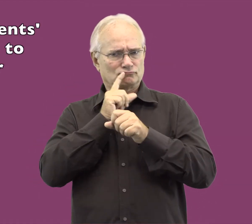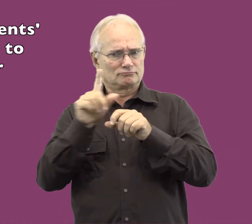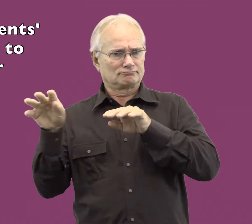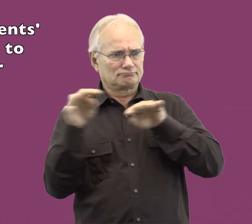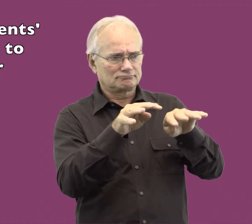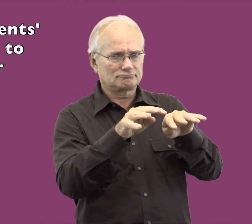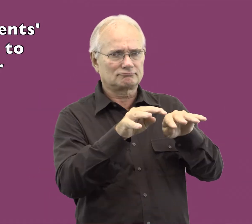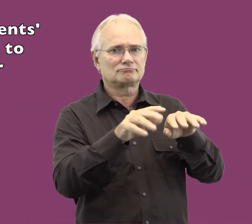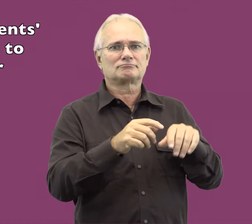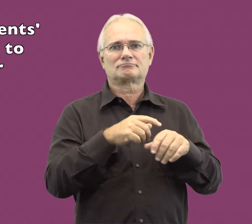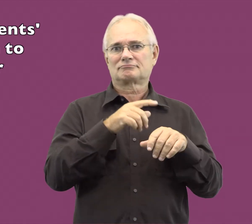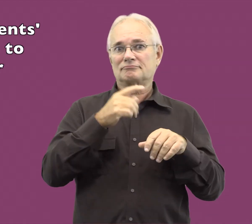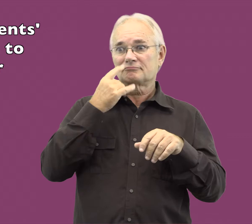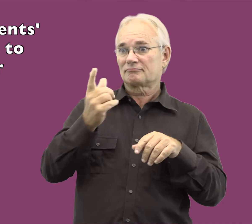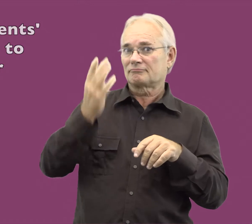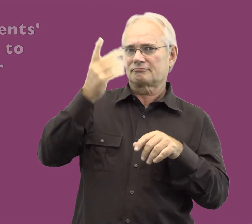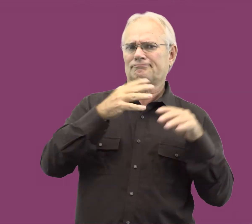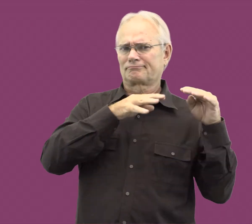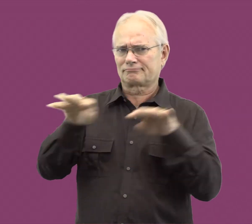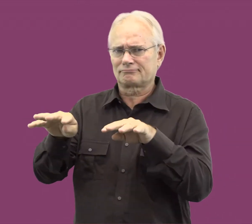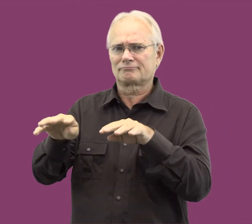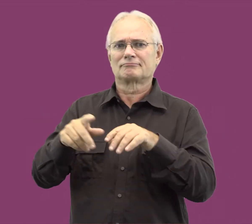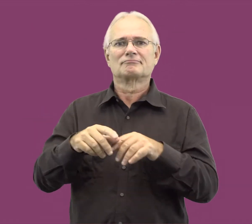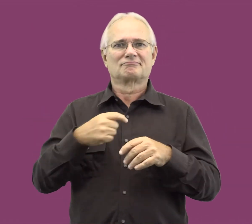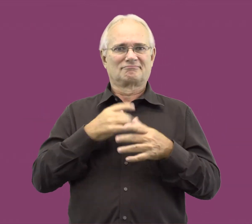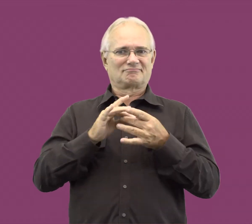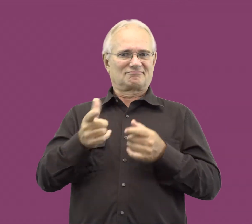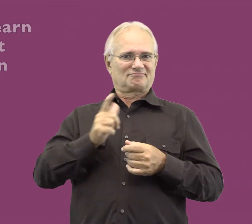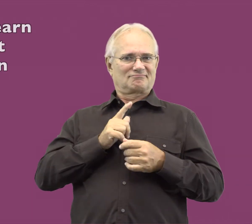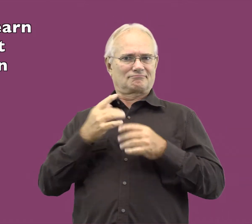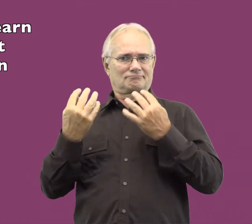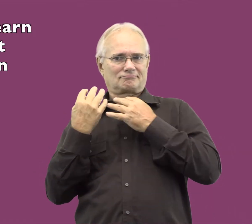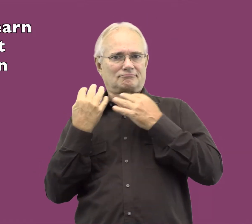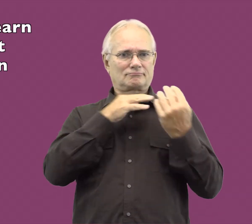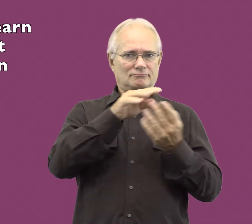Make sure the the class's attention go to the speaker as the discussion happens in the classroom.